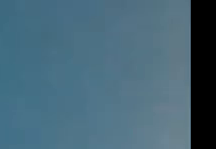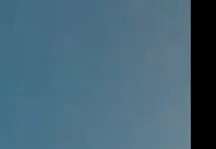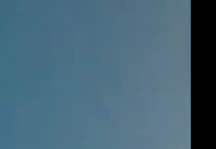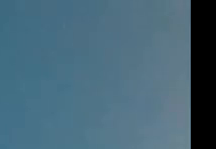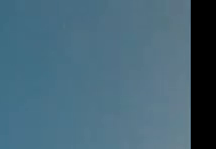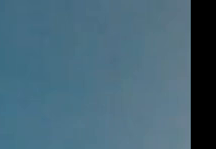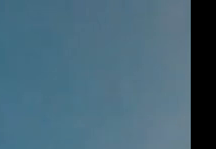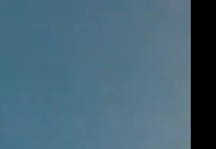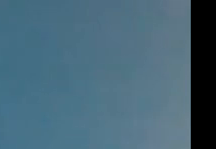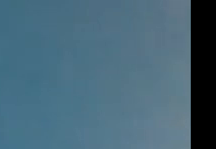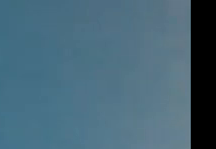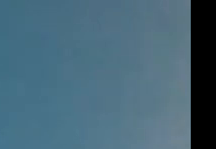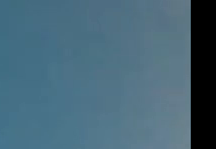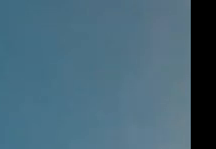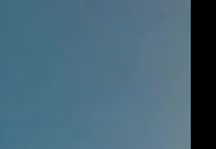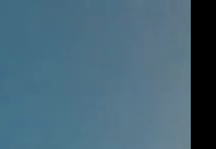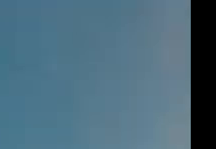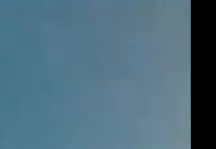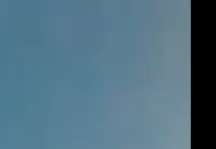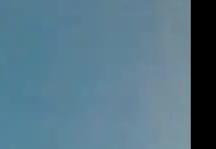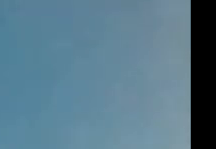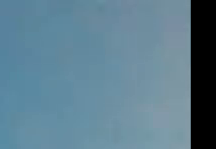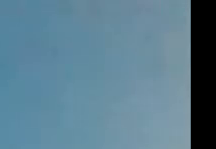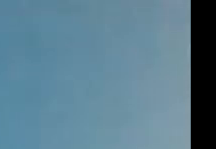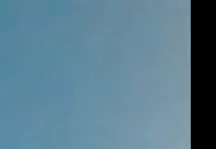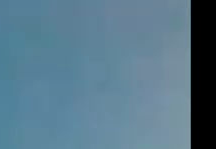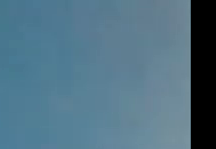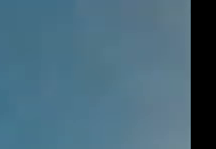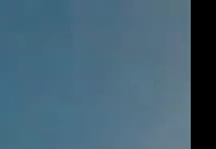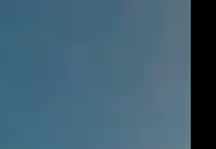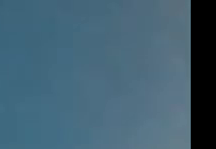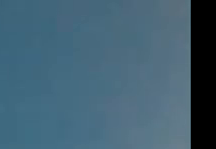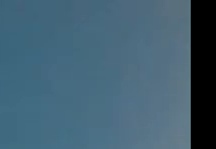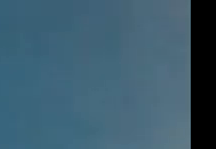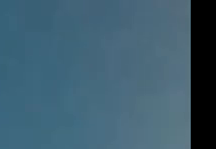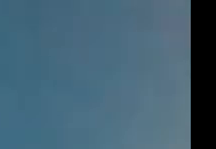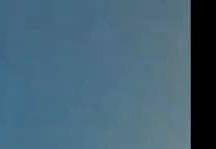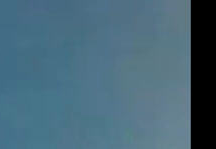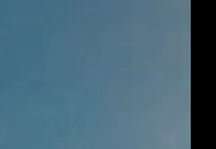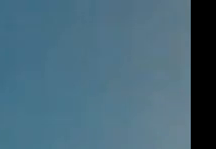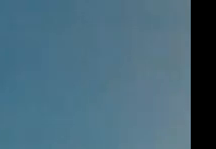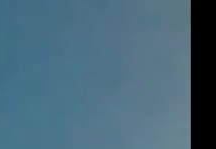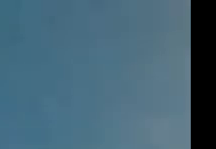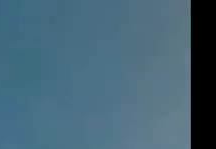and for whom would that be a barrier? That's something that I'm having to think about